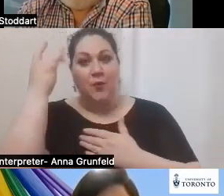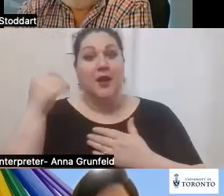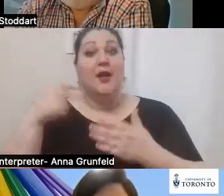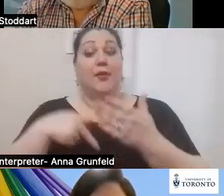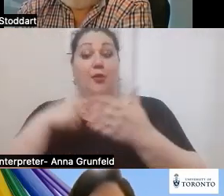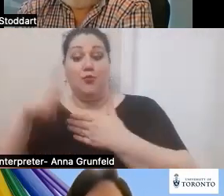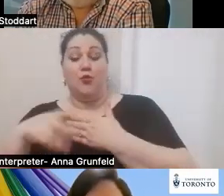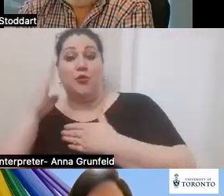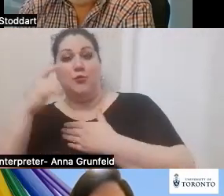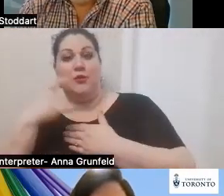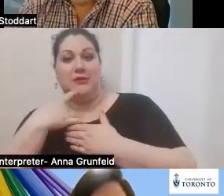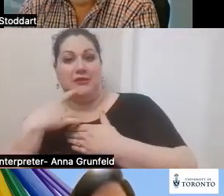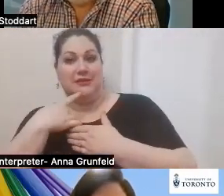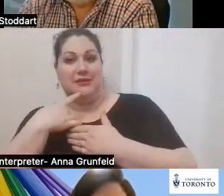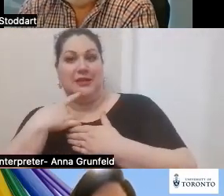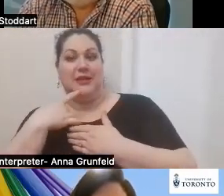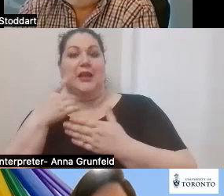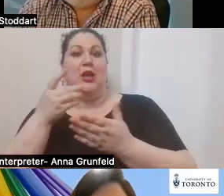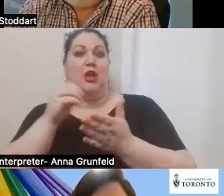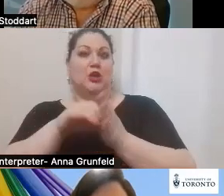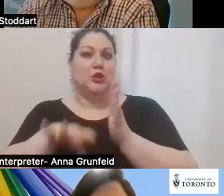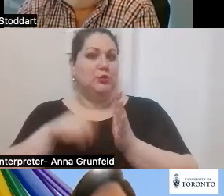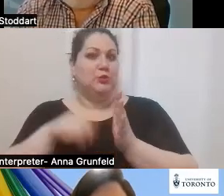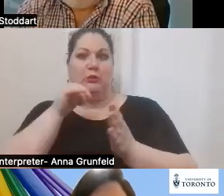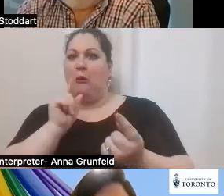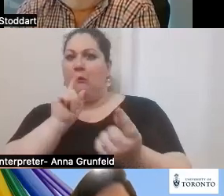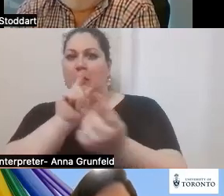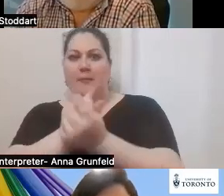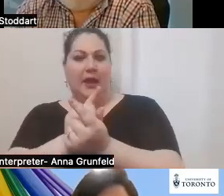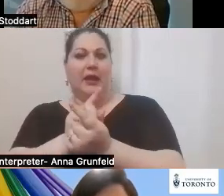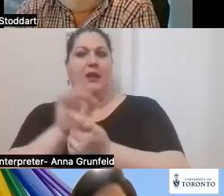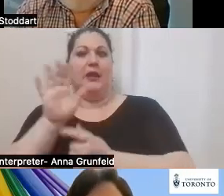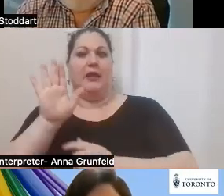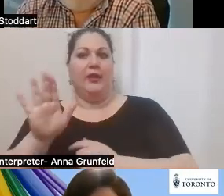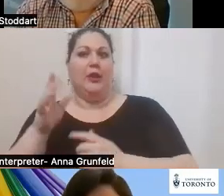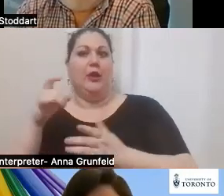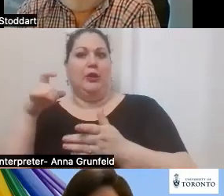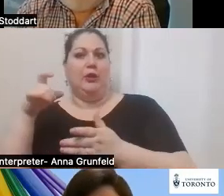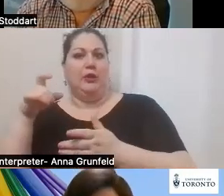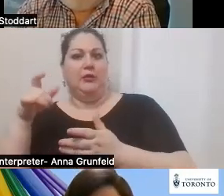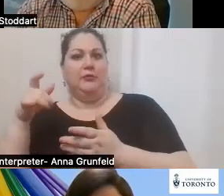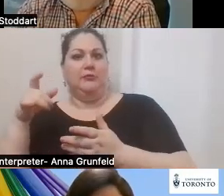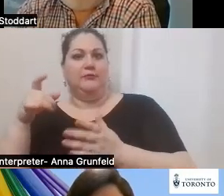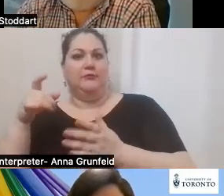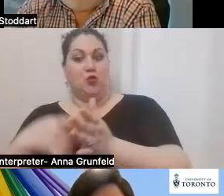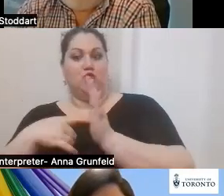And yet we understand that this student's way of communicating is related to being neurodivergent.